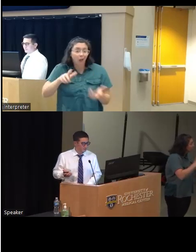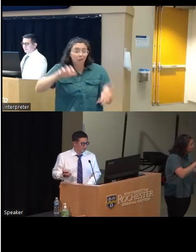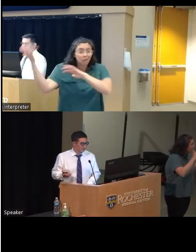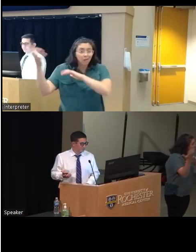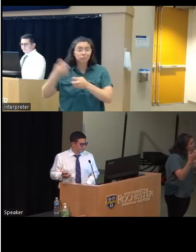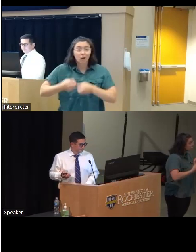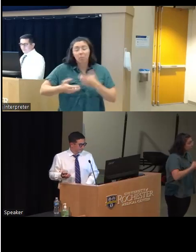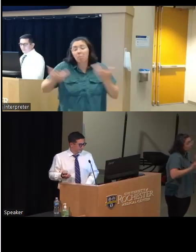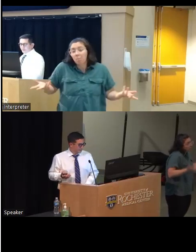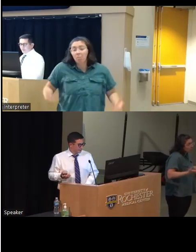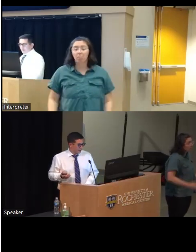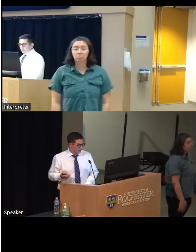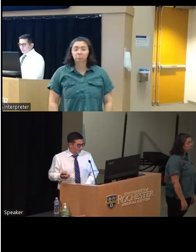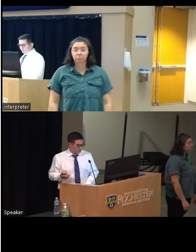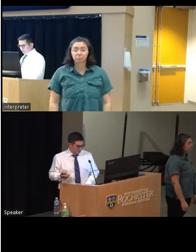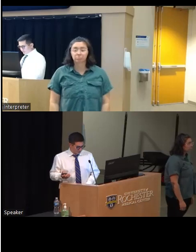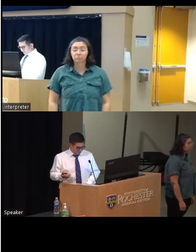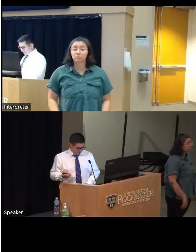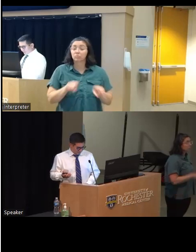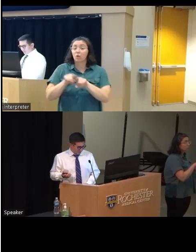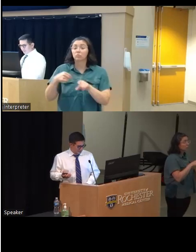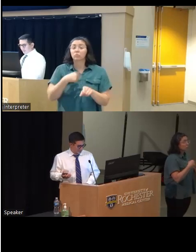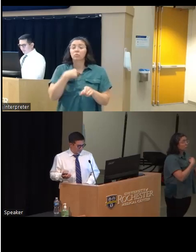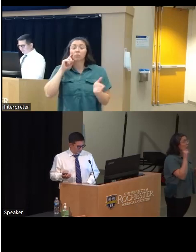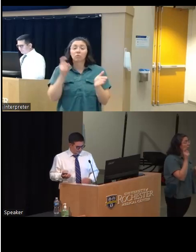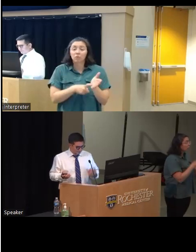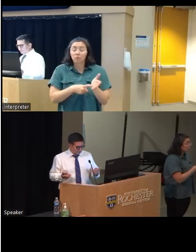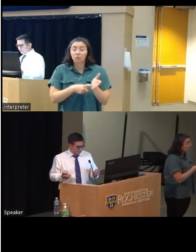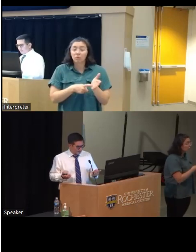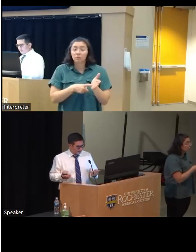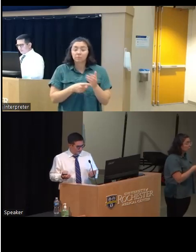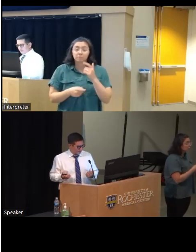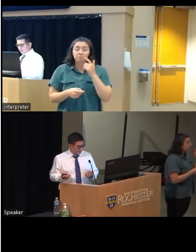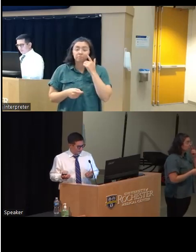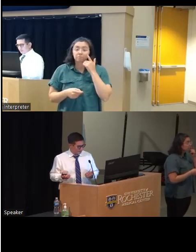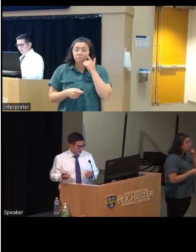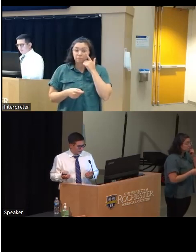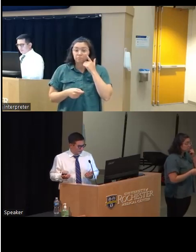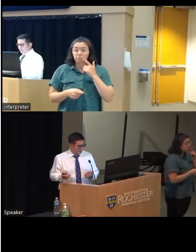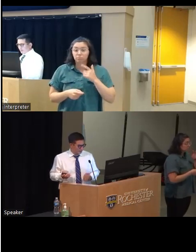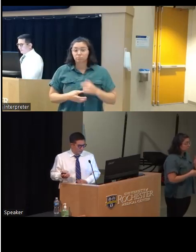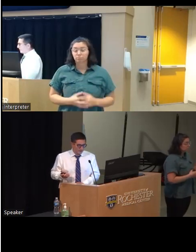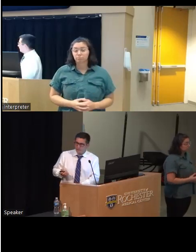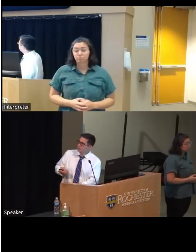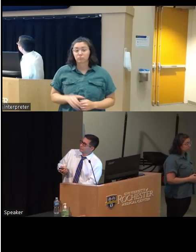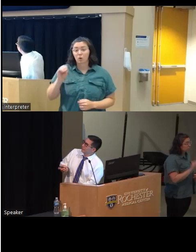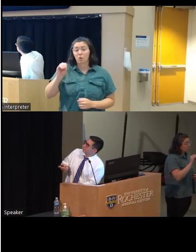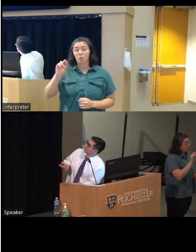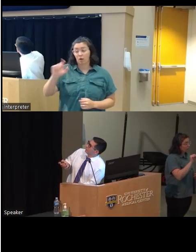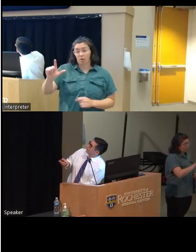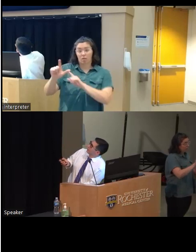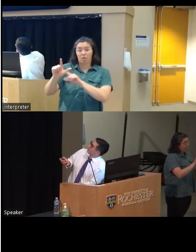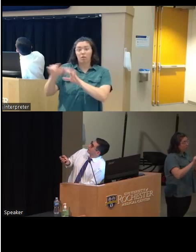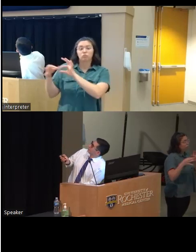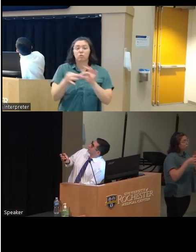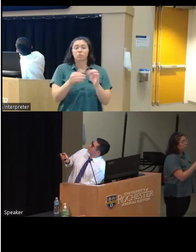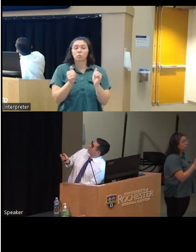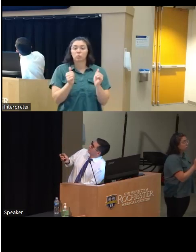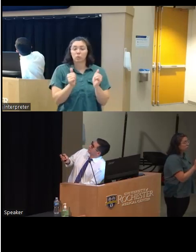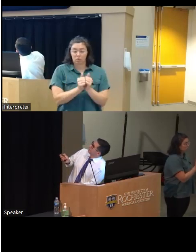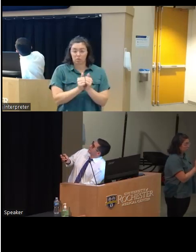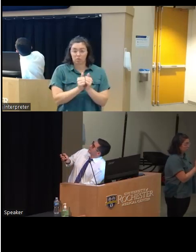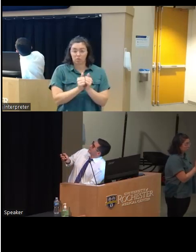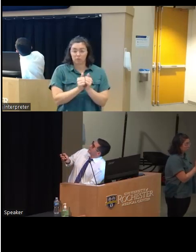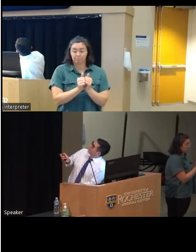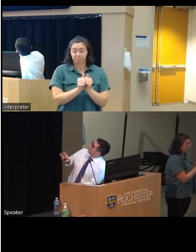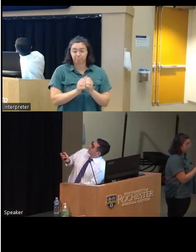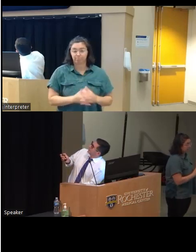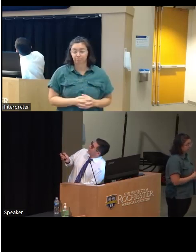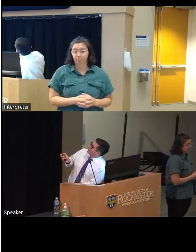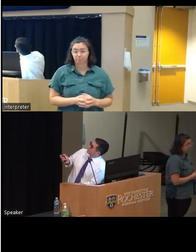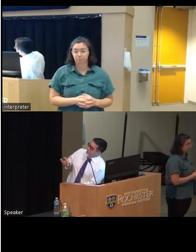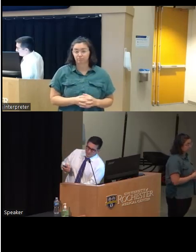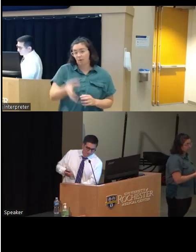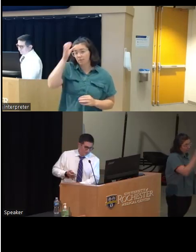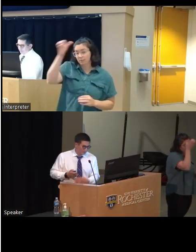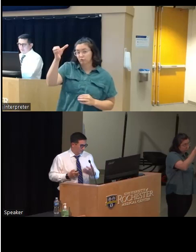do with here uh we also noticed that um the onl was correlated with um cognition and so